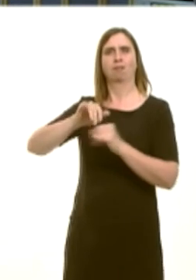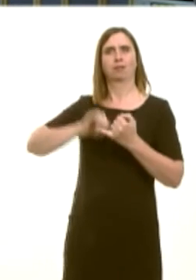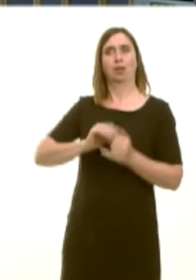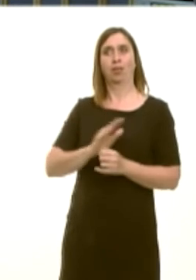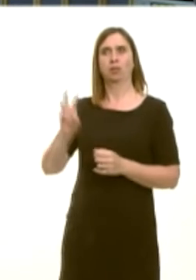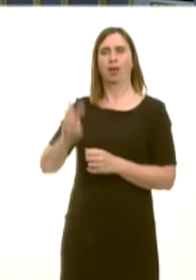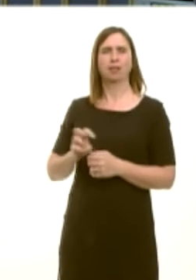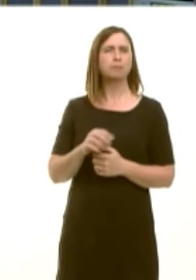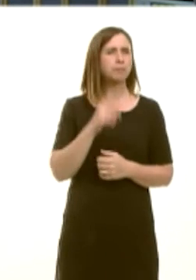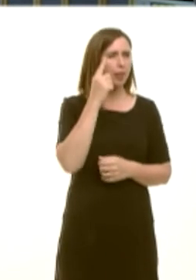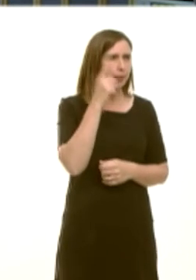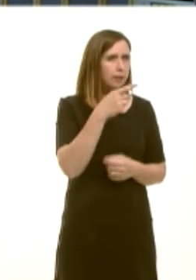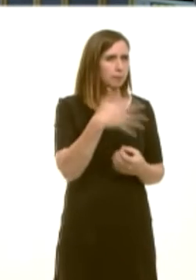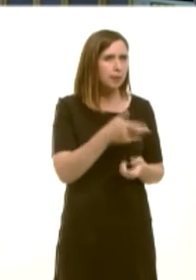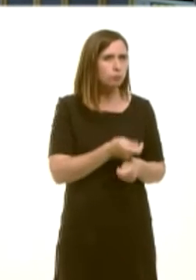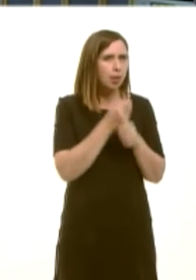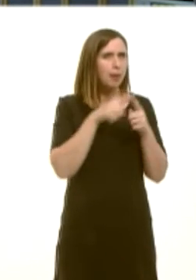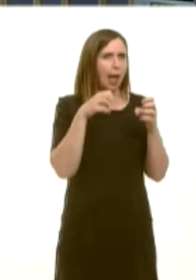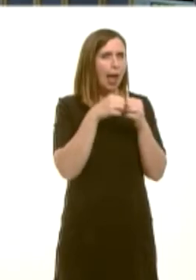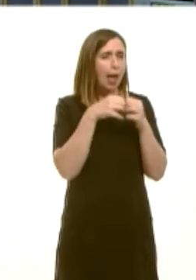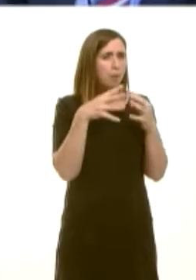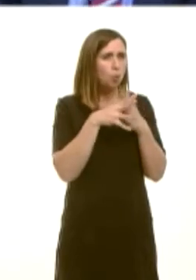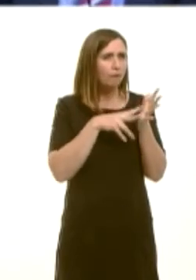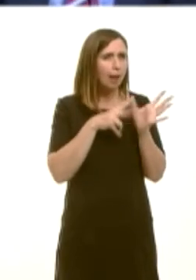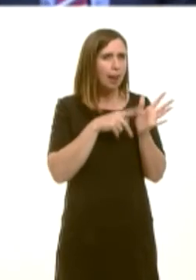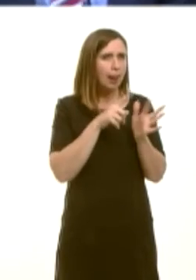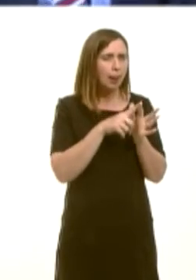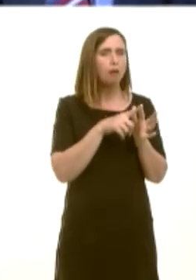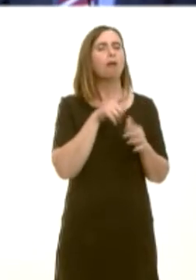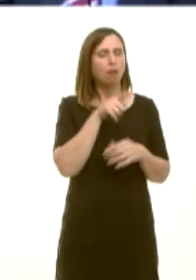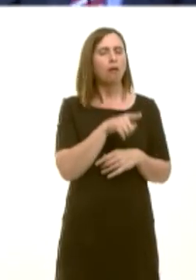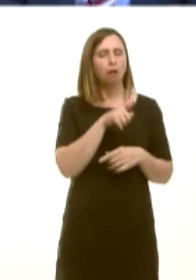Ebbw Vale. I can say to him that, as far as Ebbw Vale is concerned, progress has been